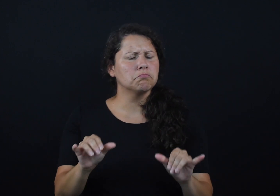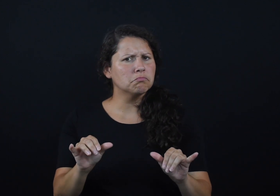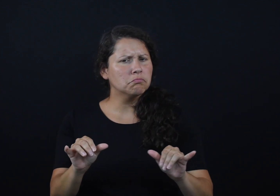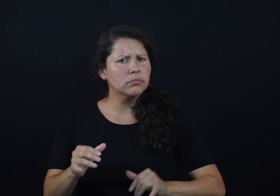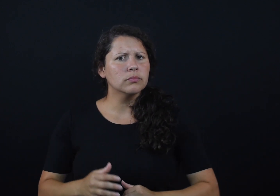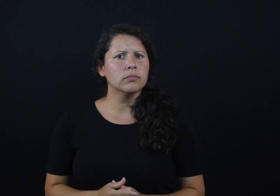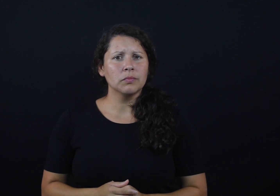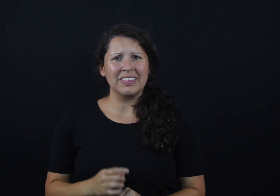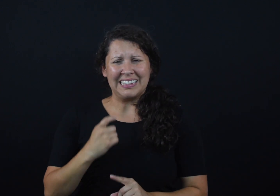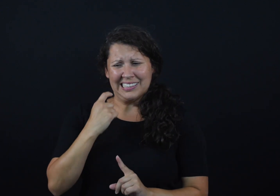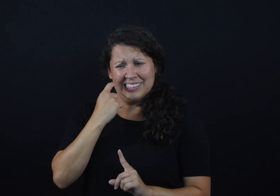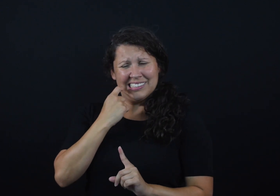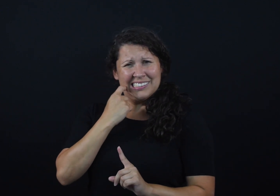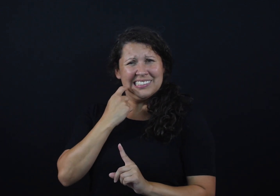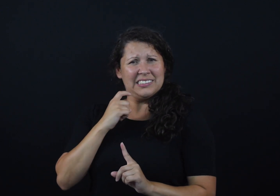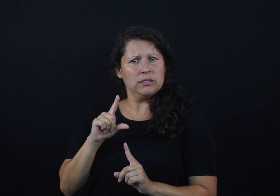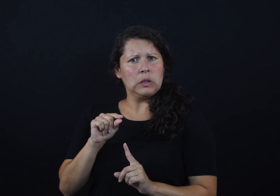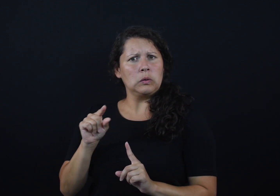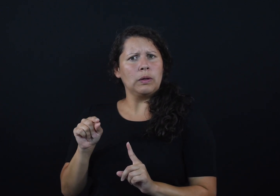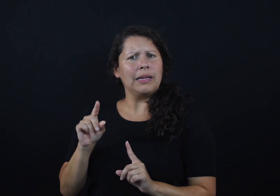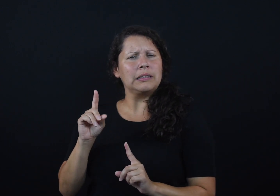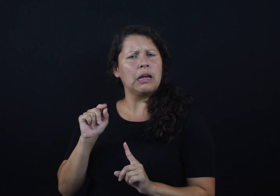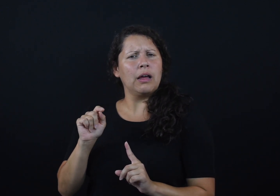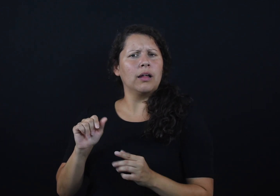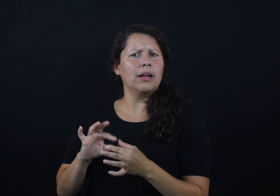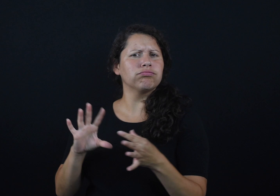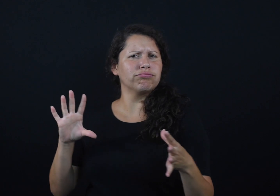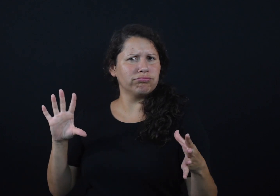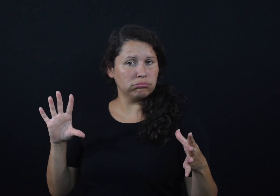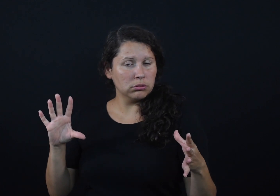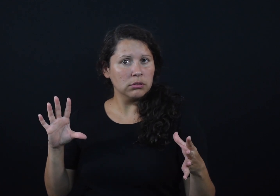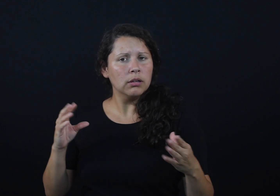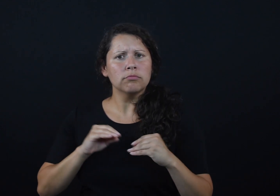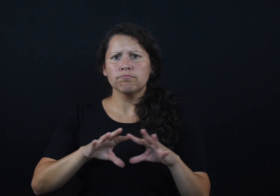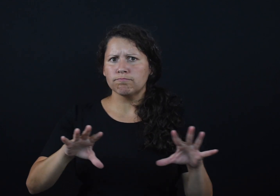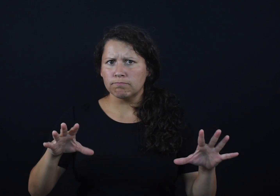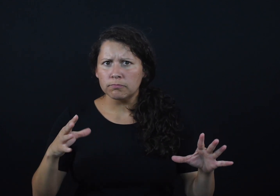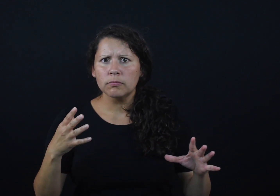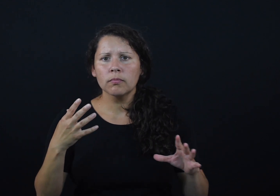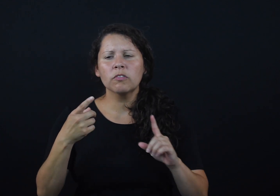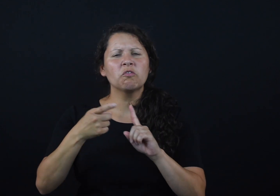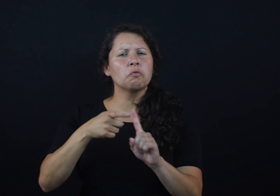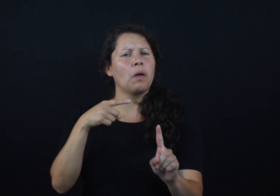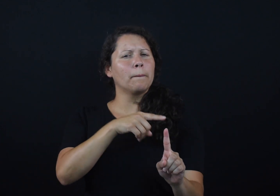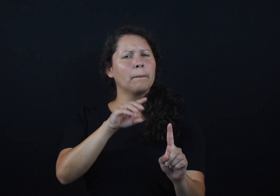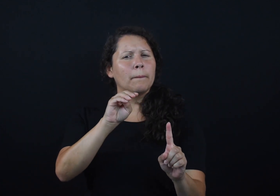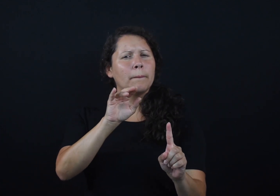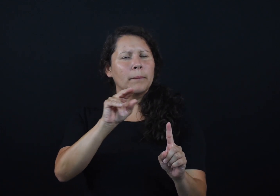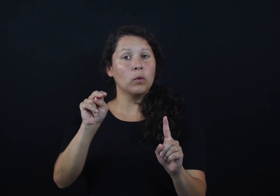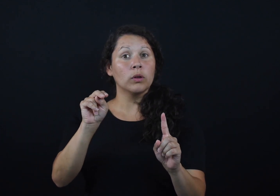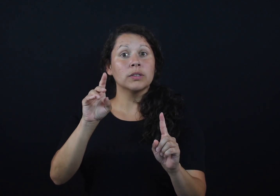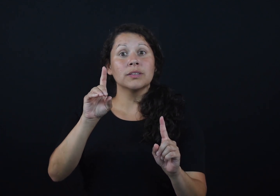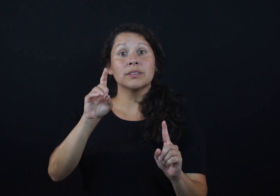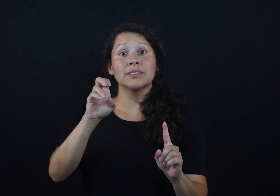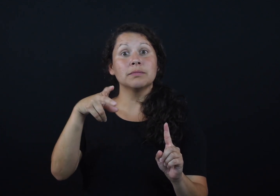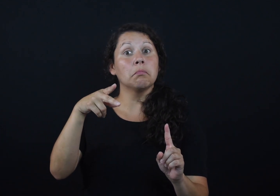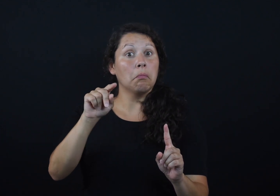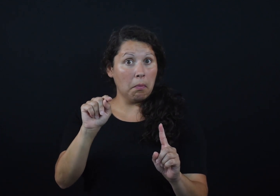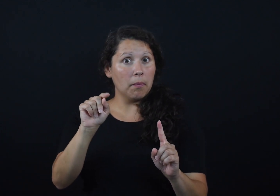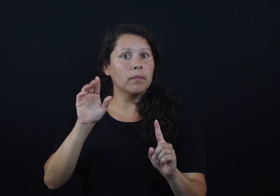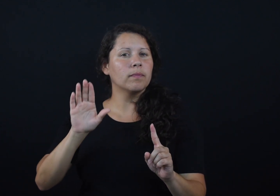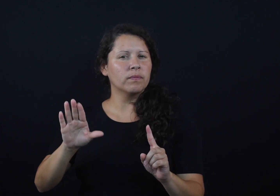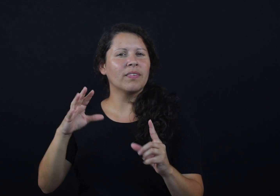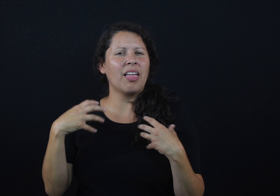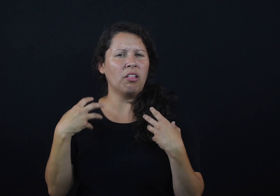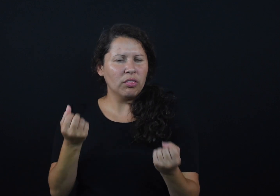Newly released 2020 data from the Minnesota Department of Health (MDH) show some